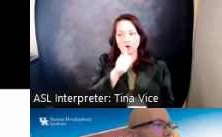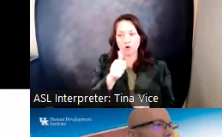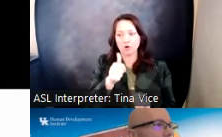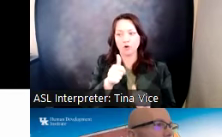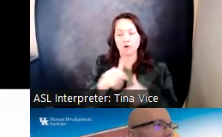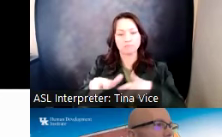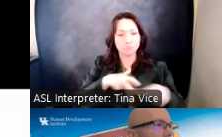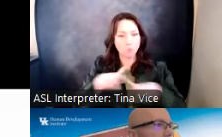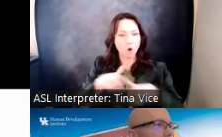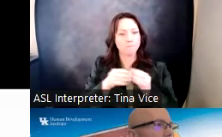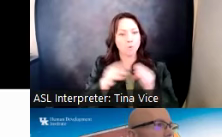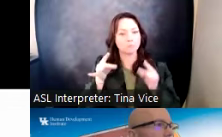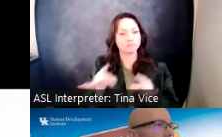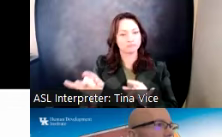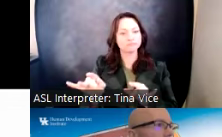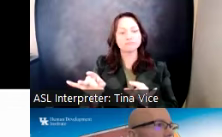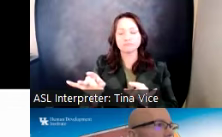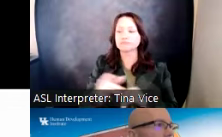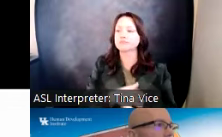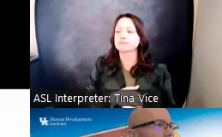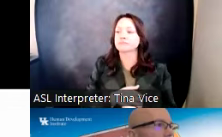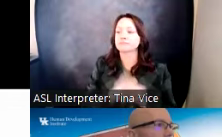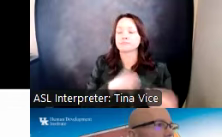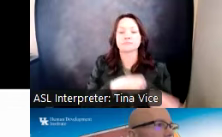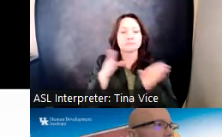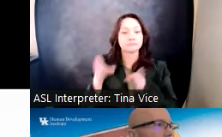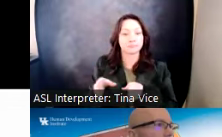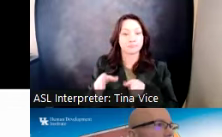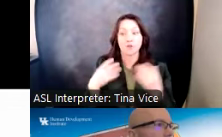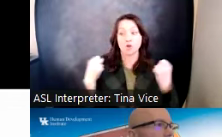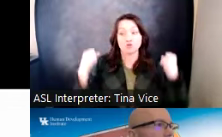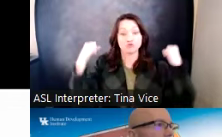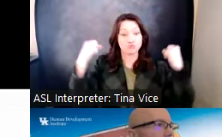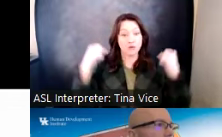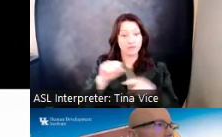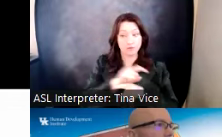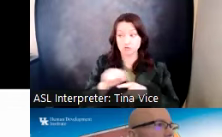Additionally, under the strength training interventions, they improve their muscular endurance, strength, as